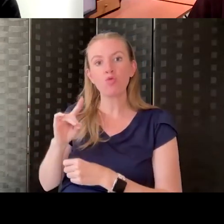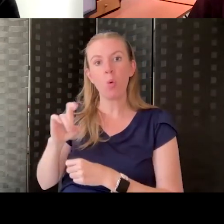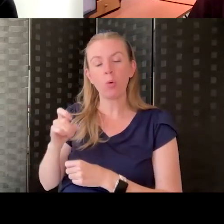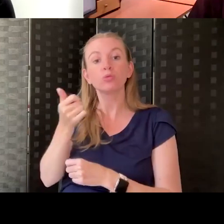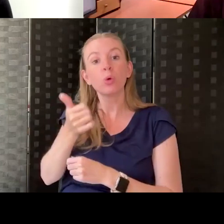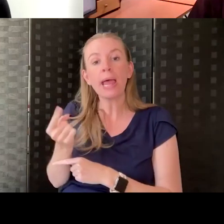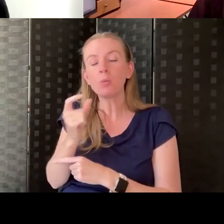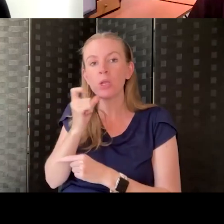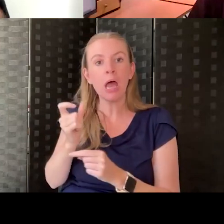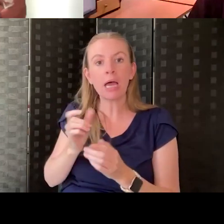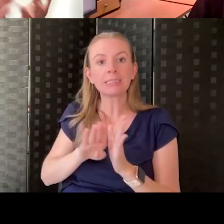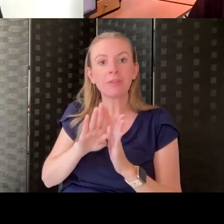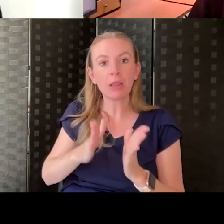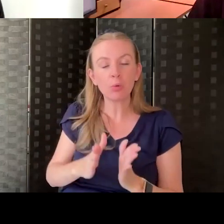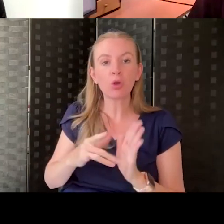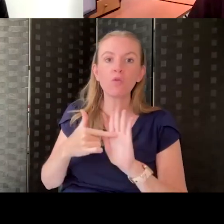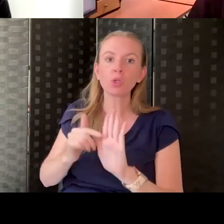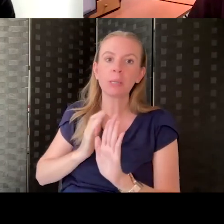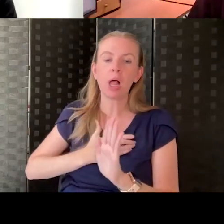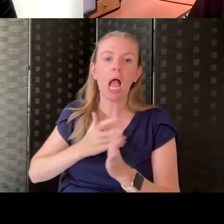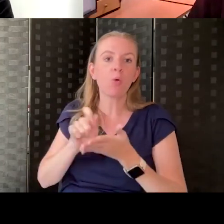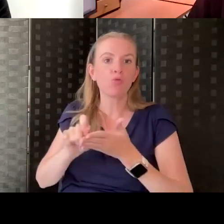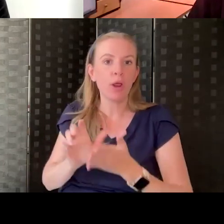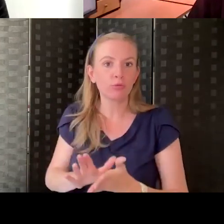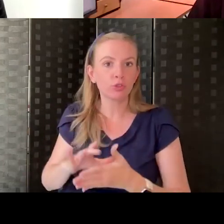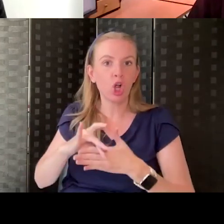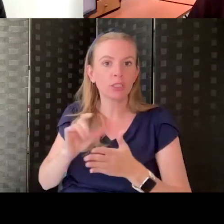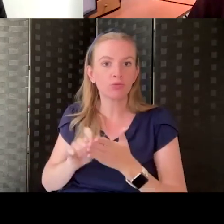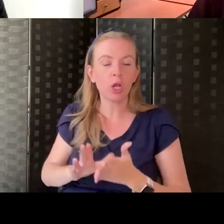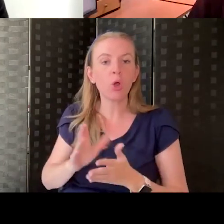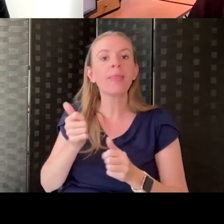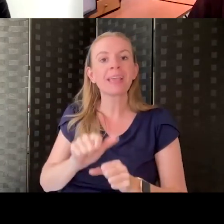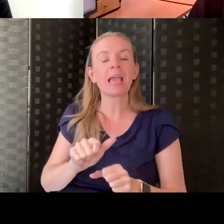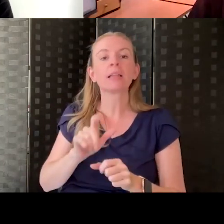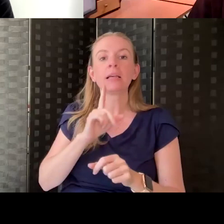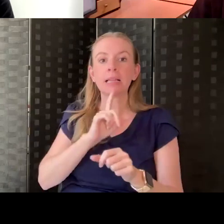wasn't a developer for instance content writers they could actually go in and get content they